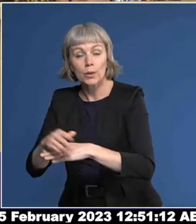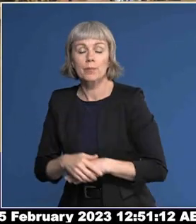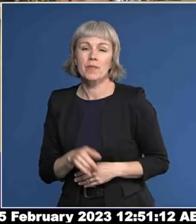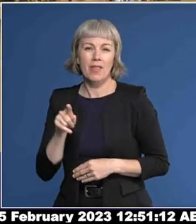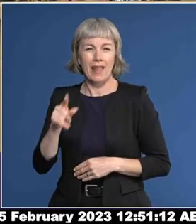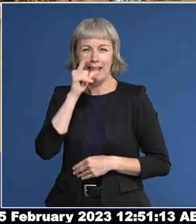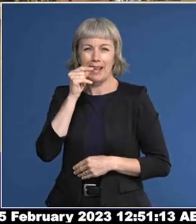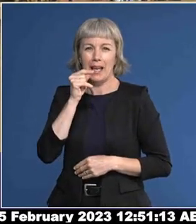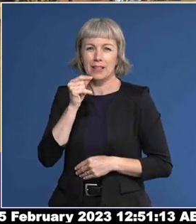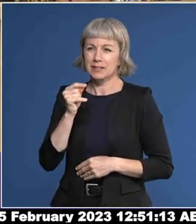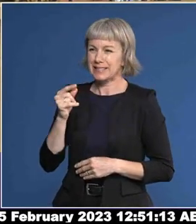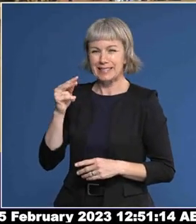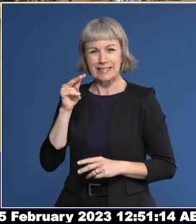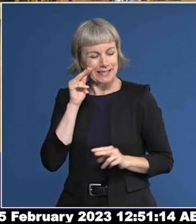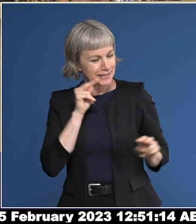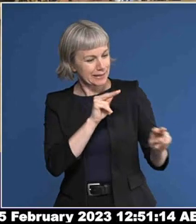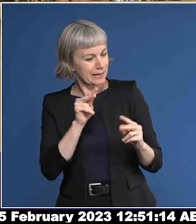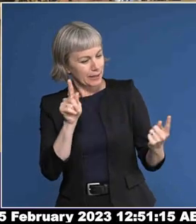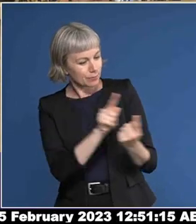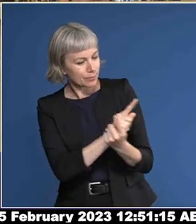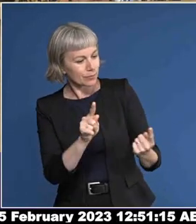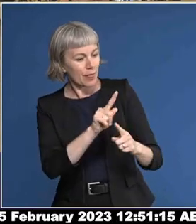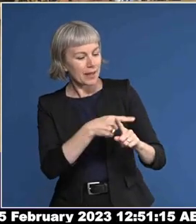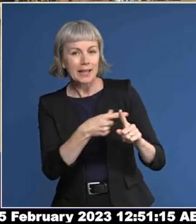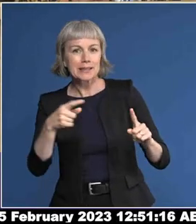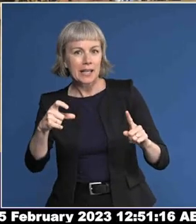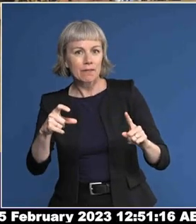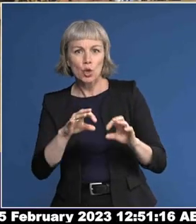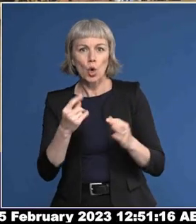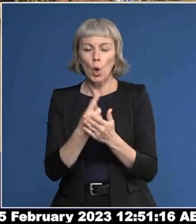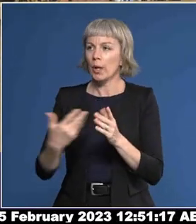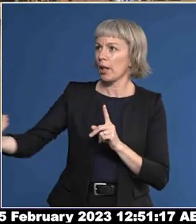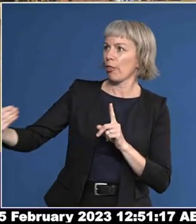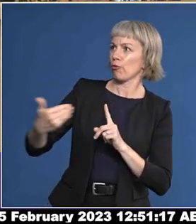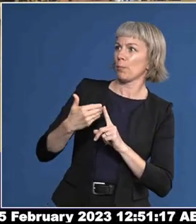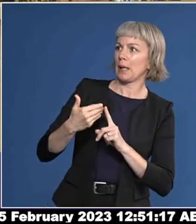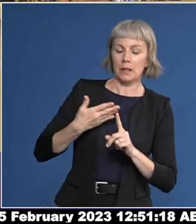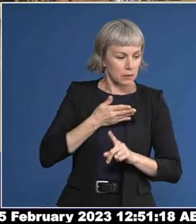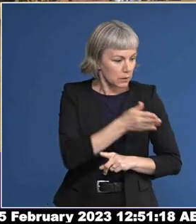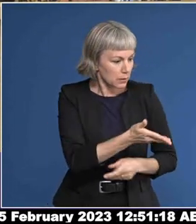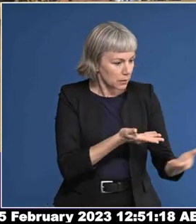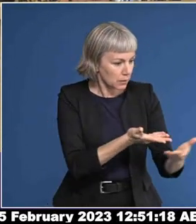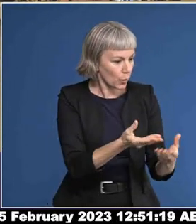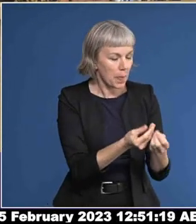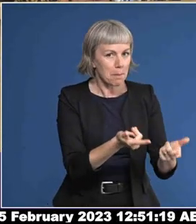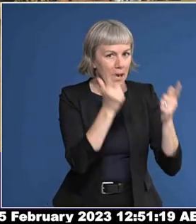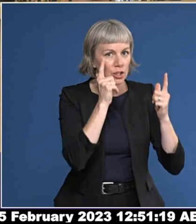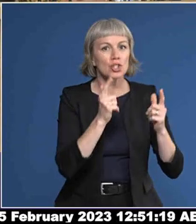executive without me having - without them having to go through me and thinking maybe I'm filtering the information. Can I - MS TOOHEY: And I think that's been very successful.